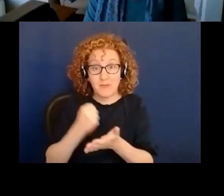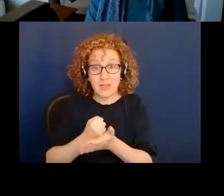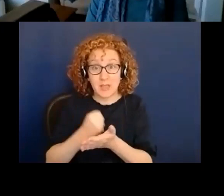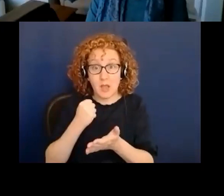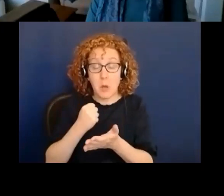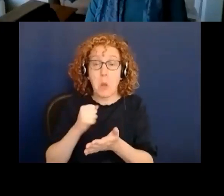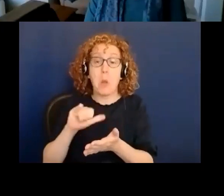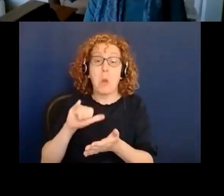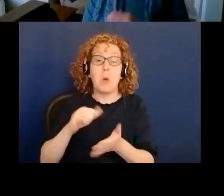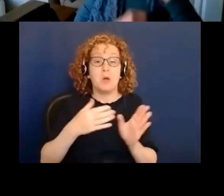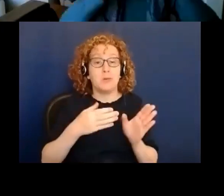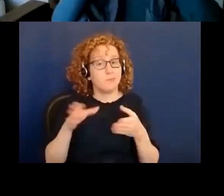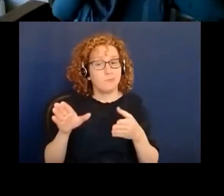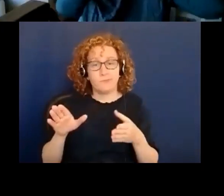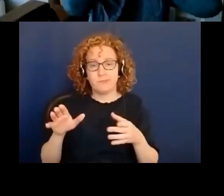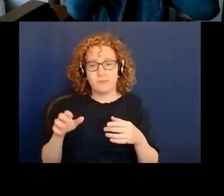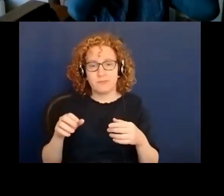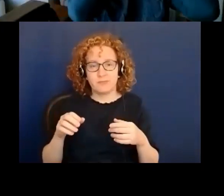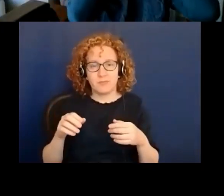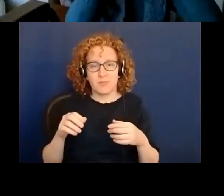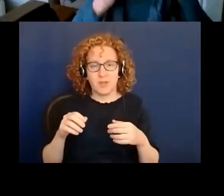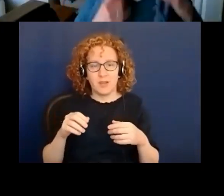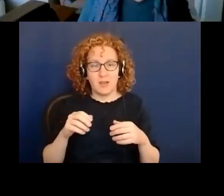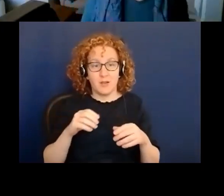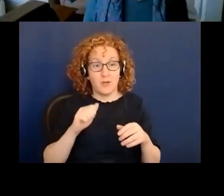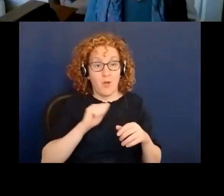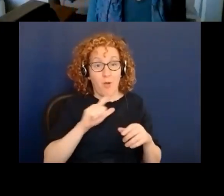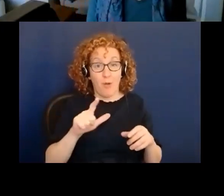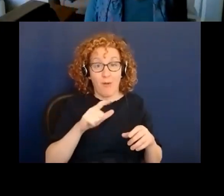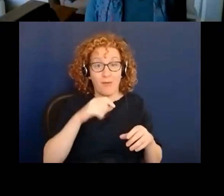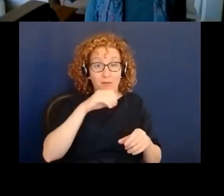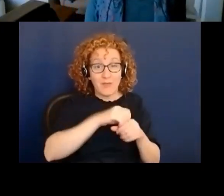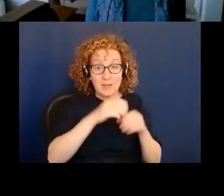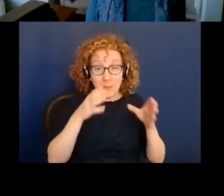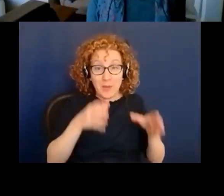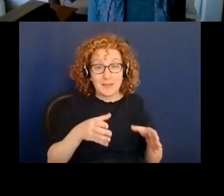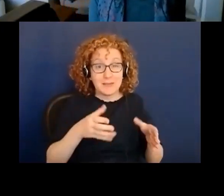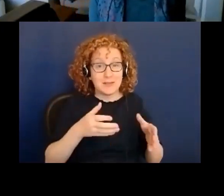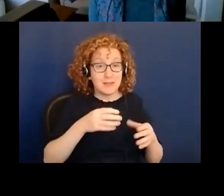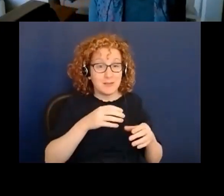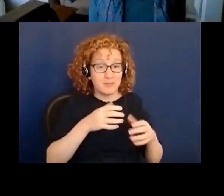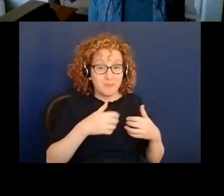we went straight from all face-to-face classes and we're all going to be on in person to oh no